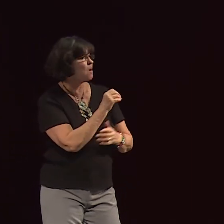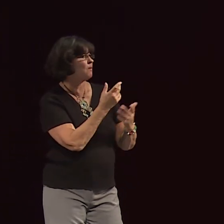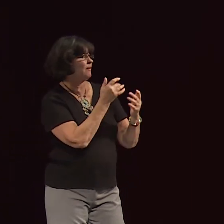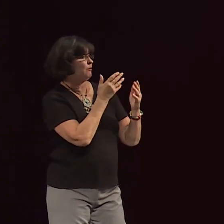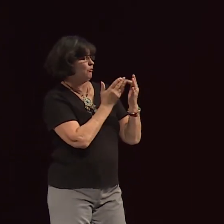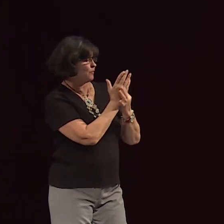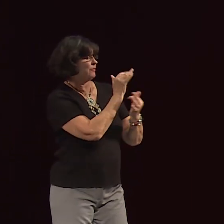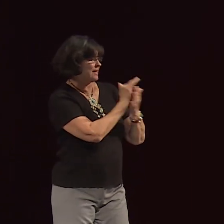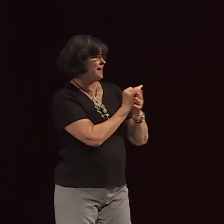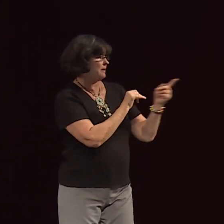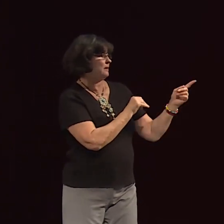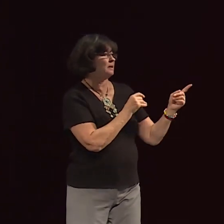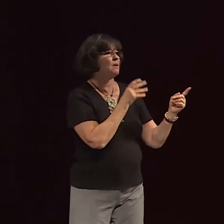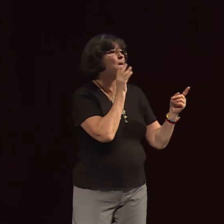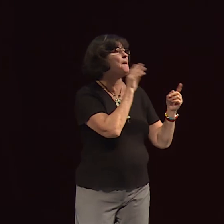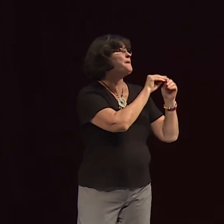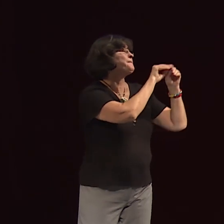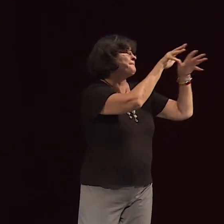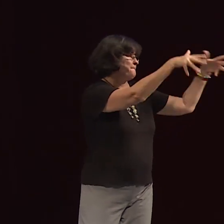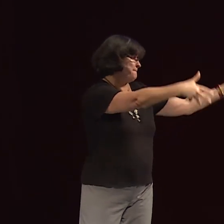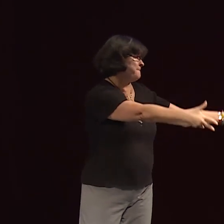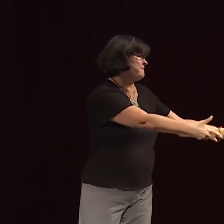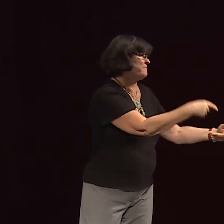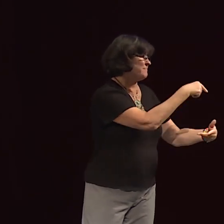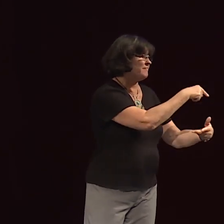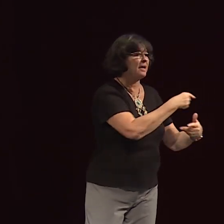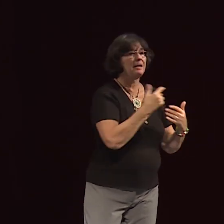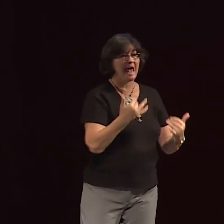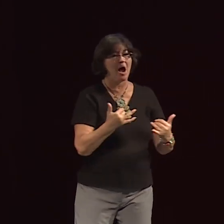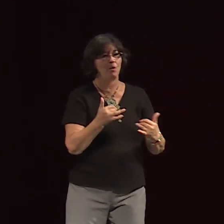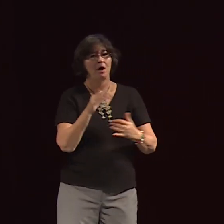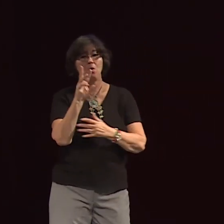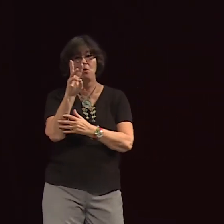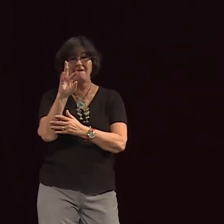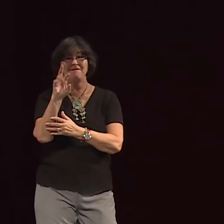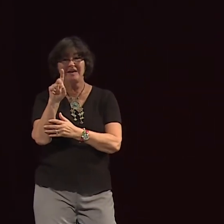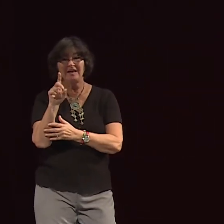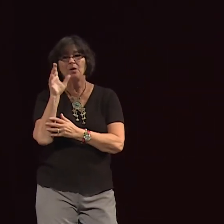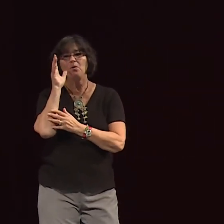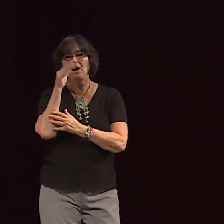and that's something that WFD has said for years.